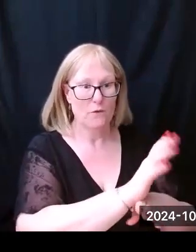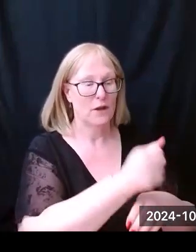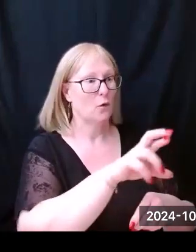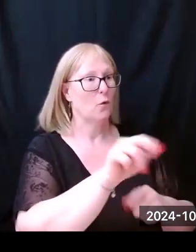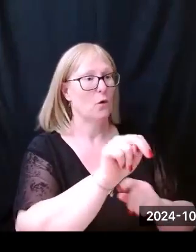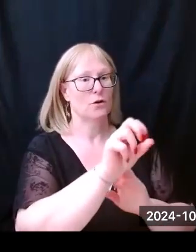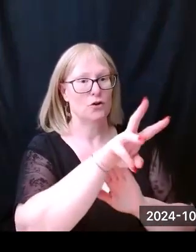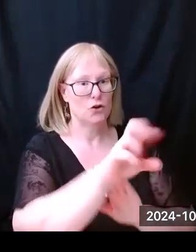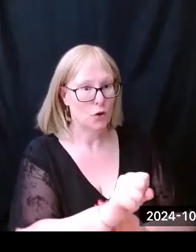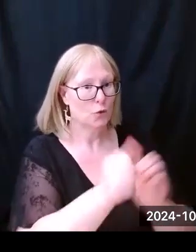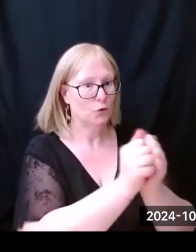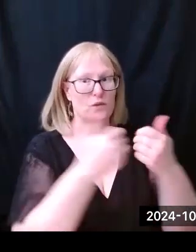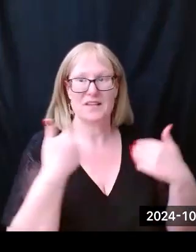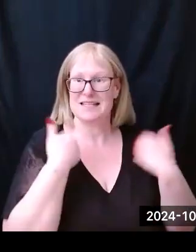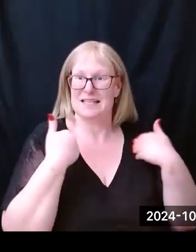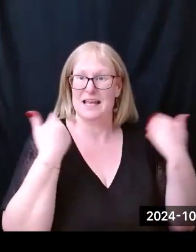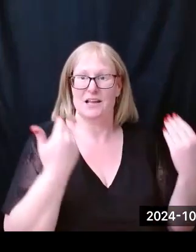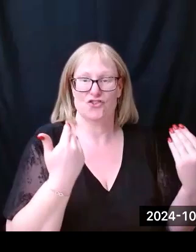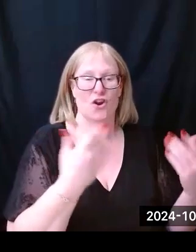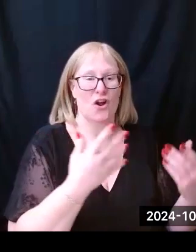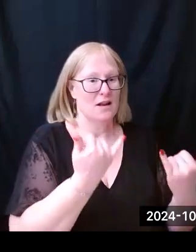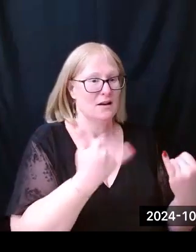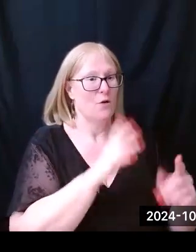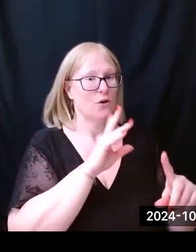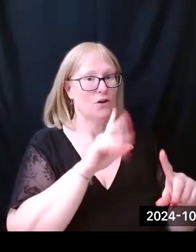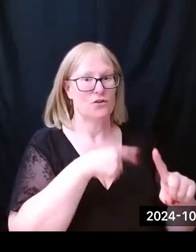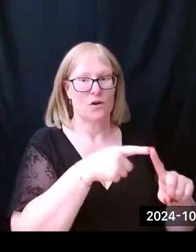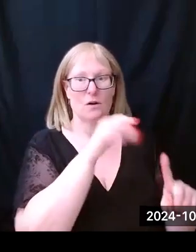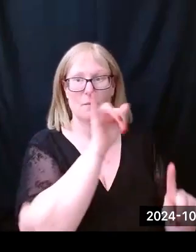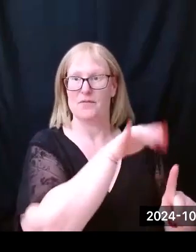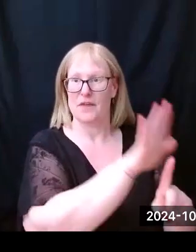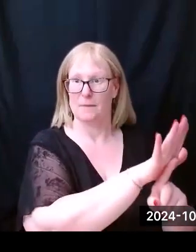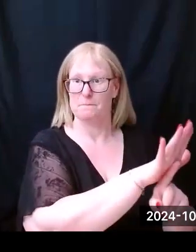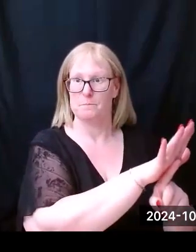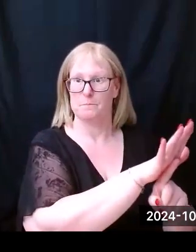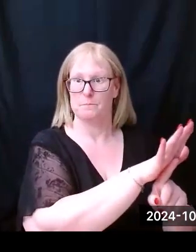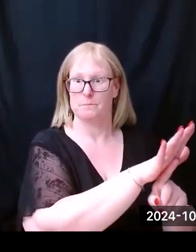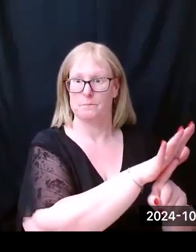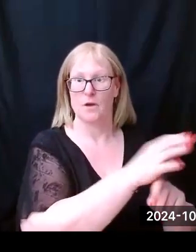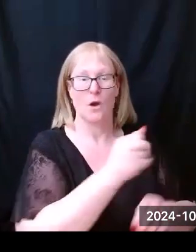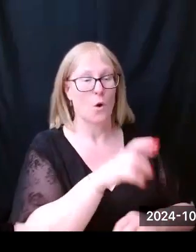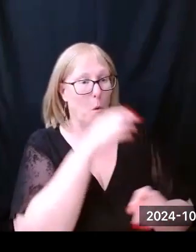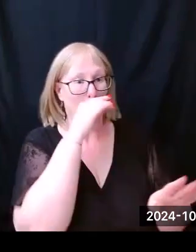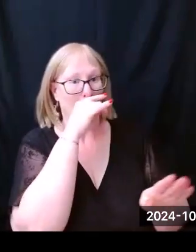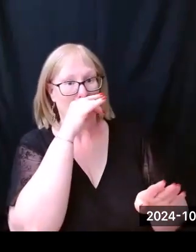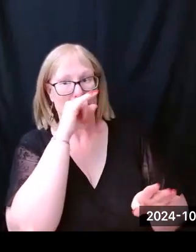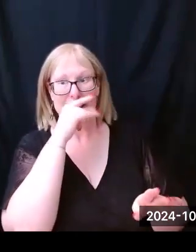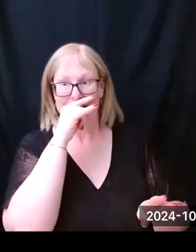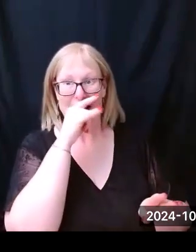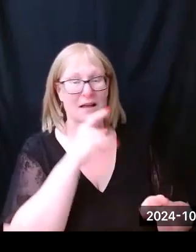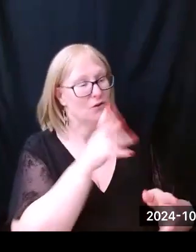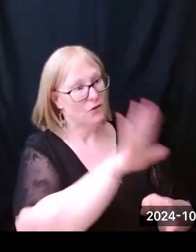That's a cool growth opportunity. How do you talk about like the rough day your kid had at school? Because guess what? School's just as hard as